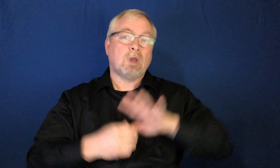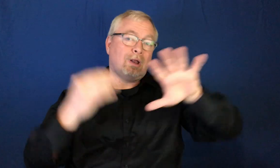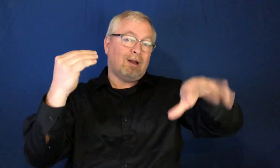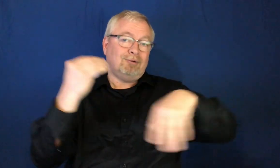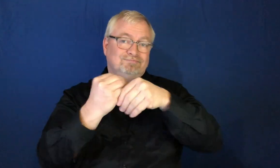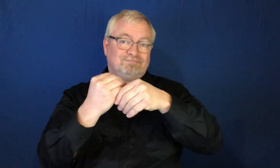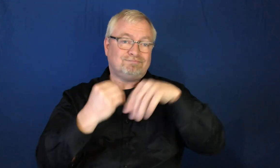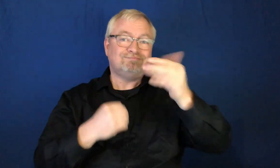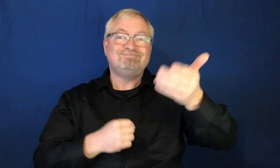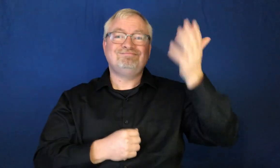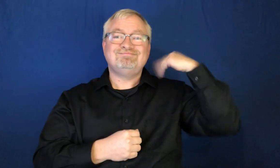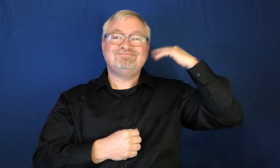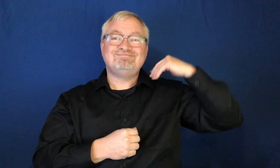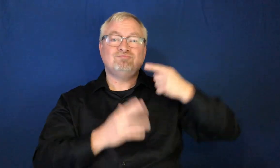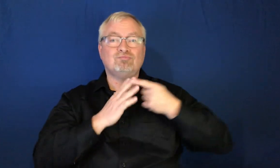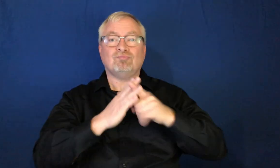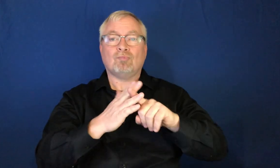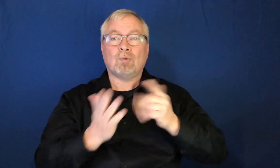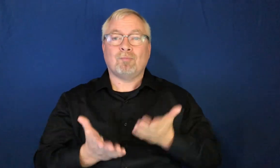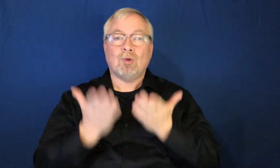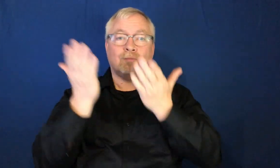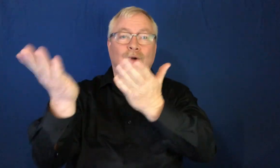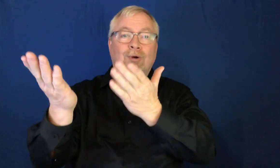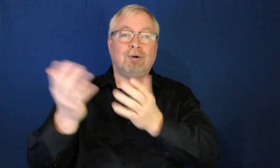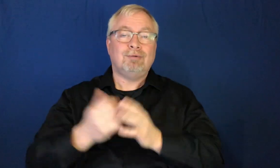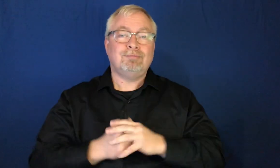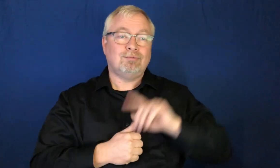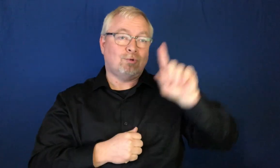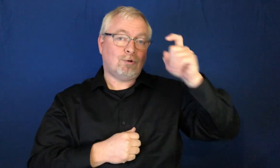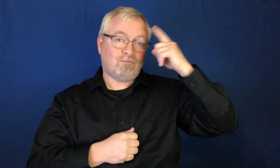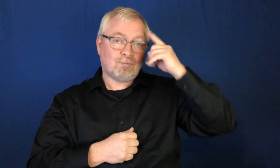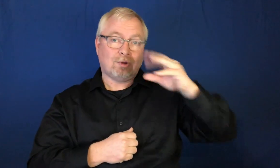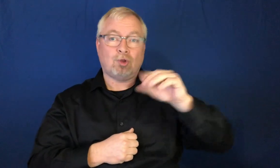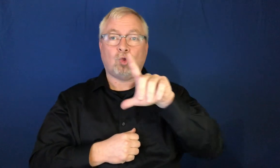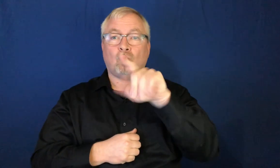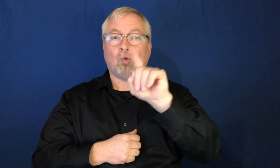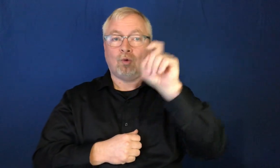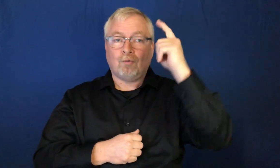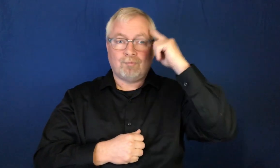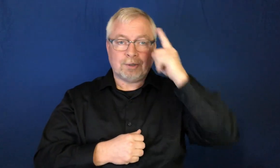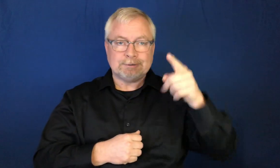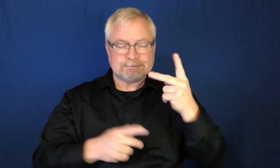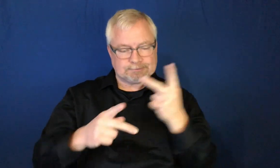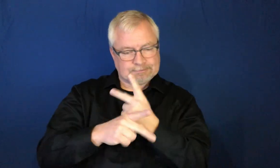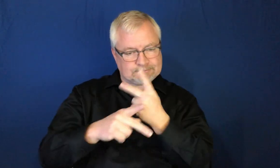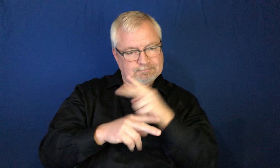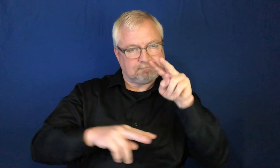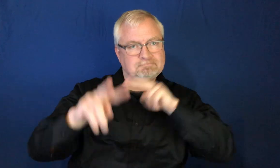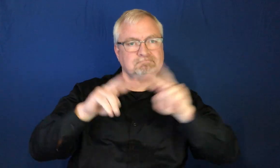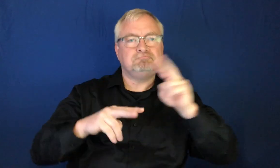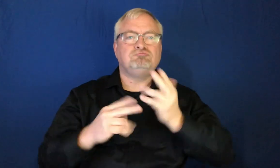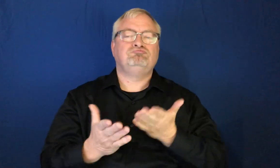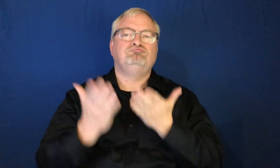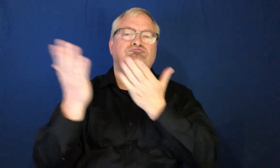In the original proposal, the Governor and Lieutenant Governor recommended